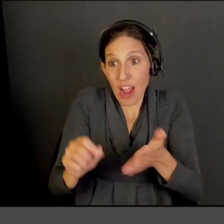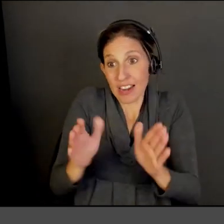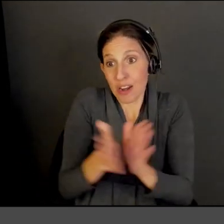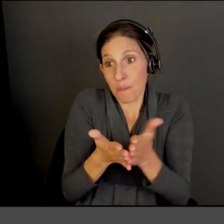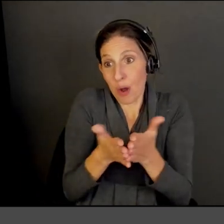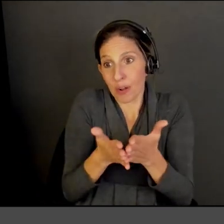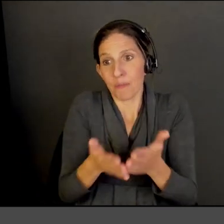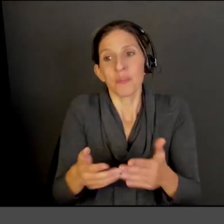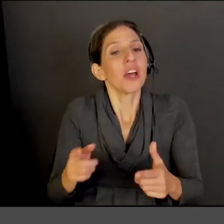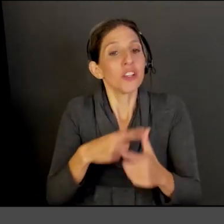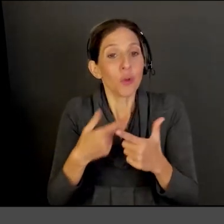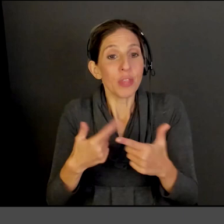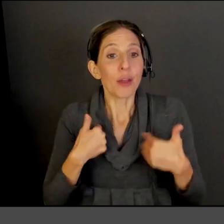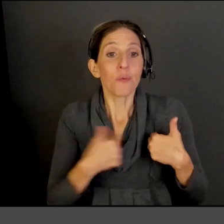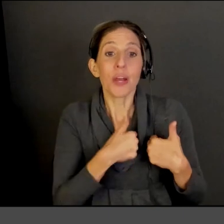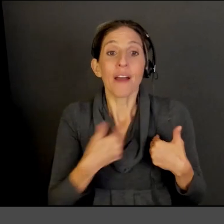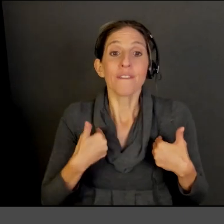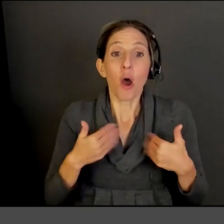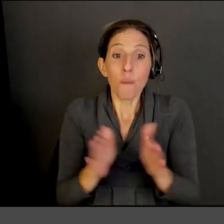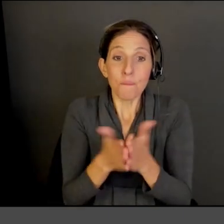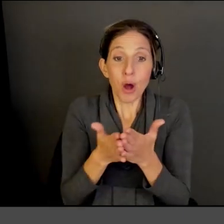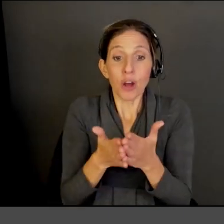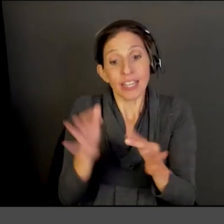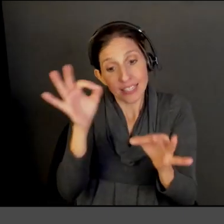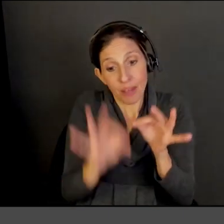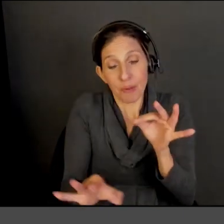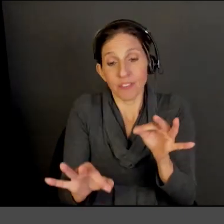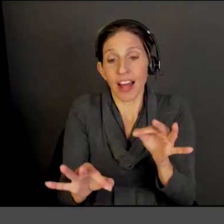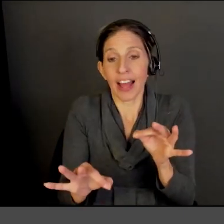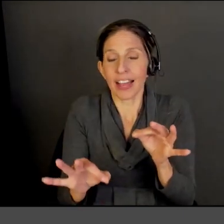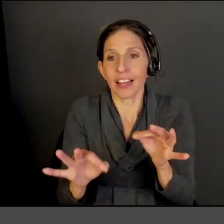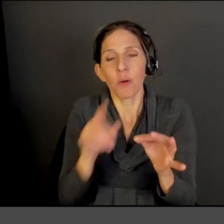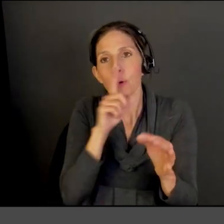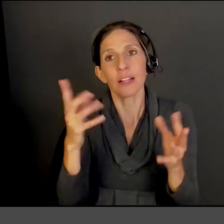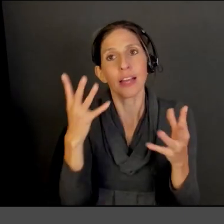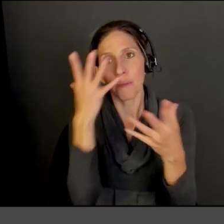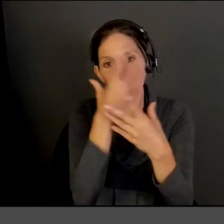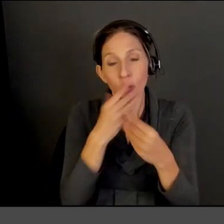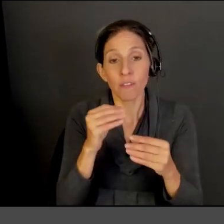THAT LITERALLY HELPED TO END SLAVERY.